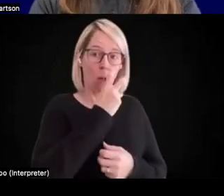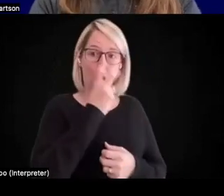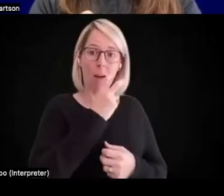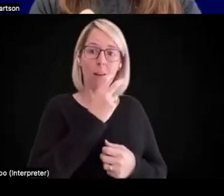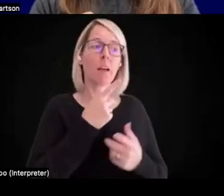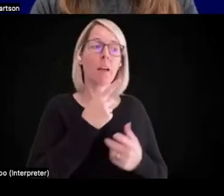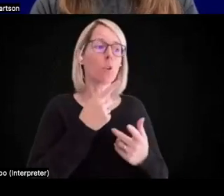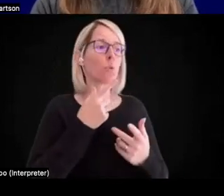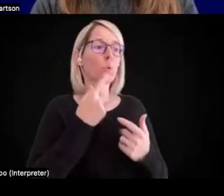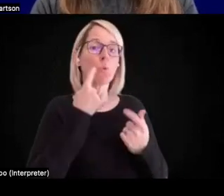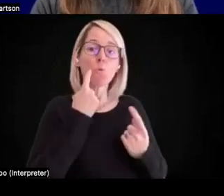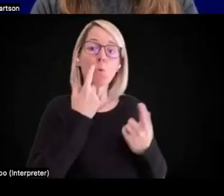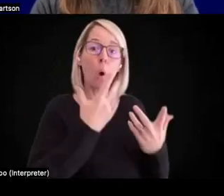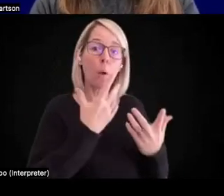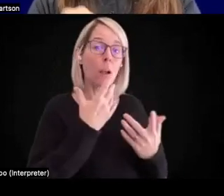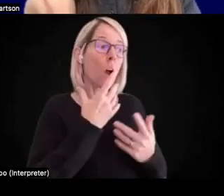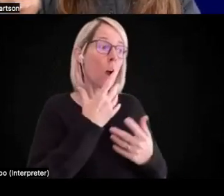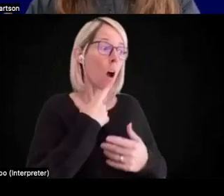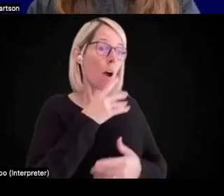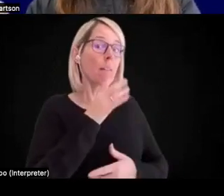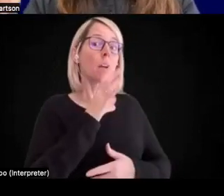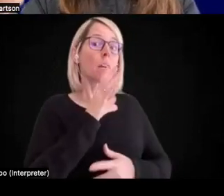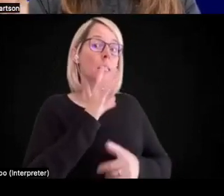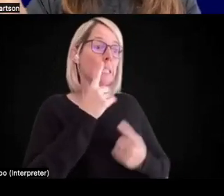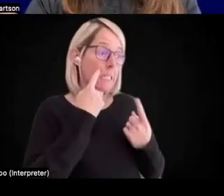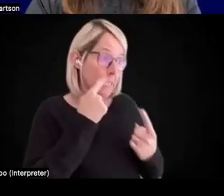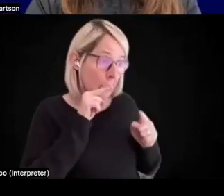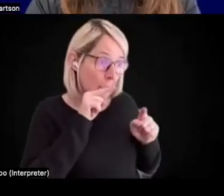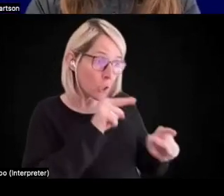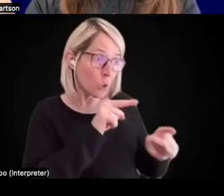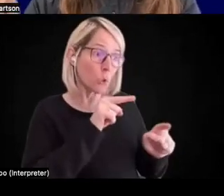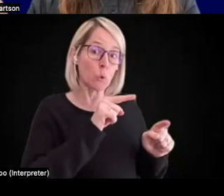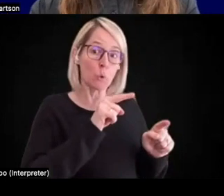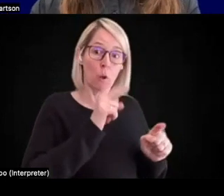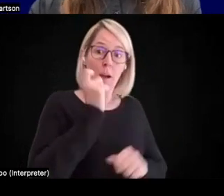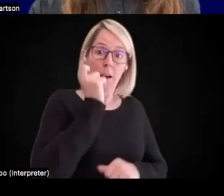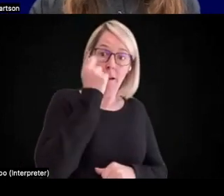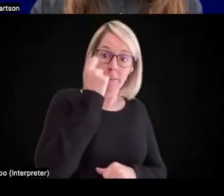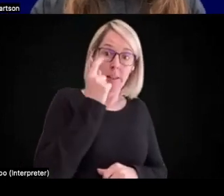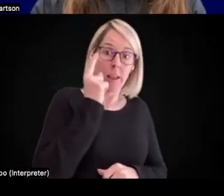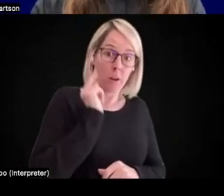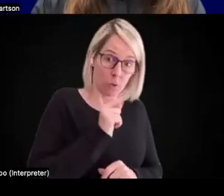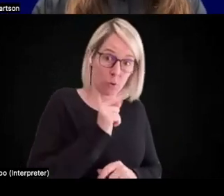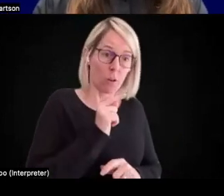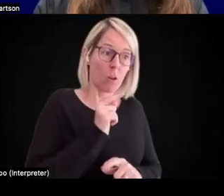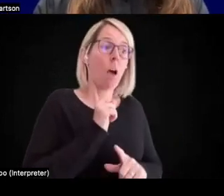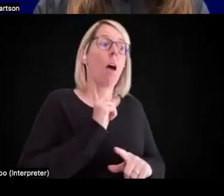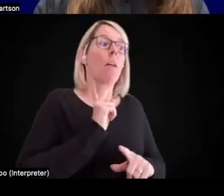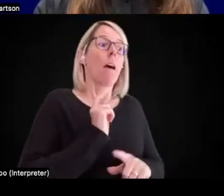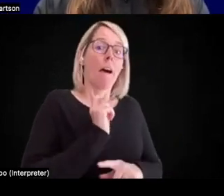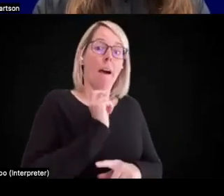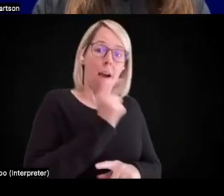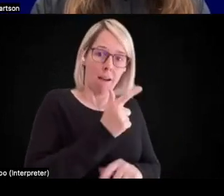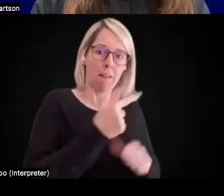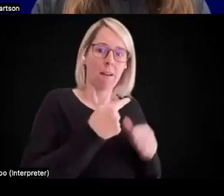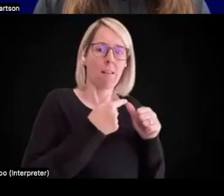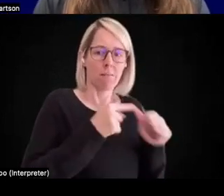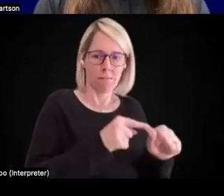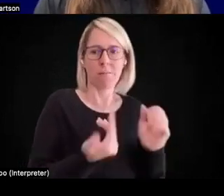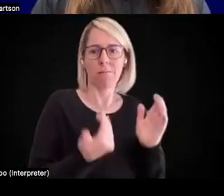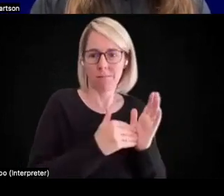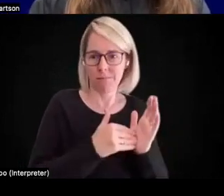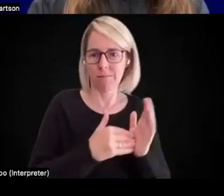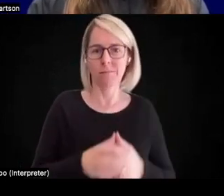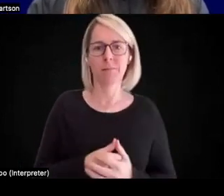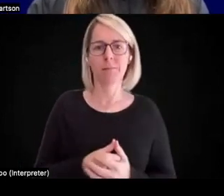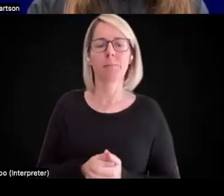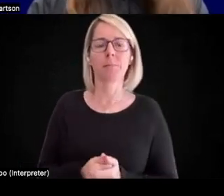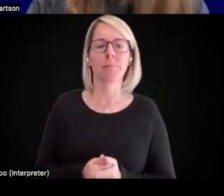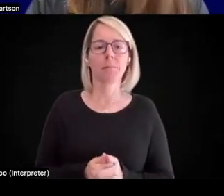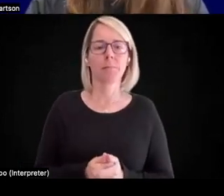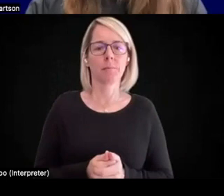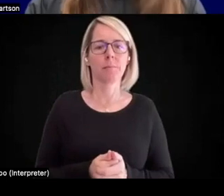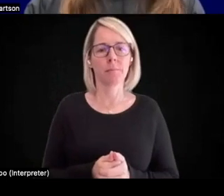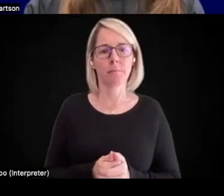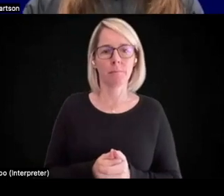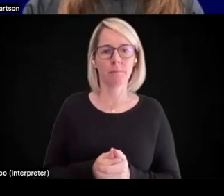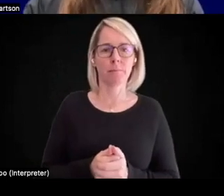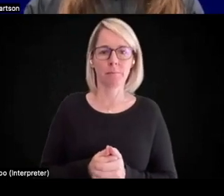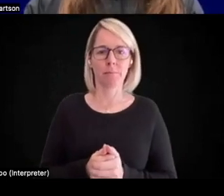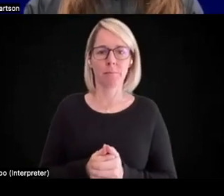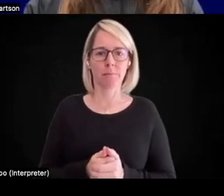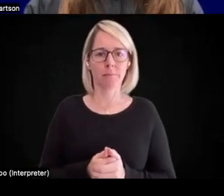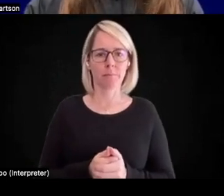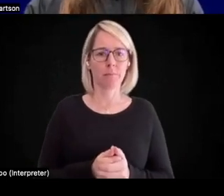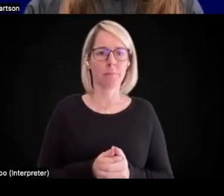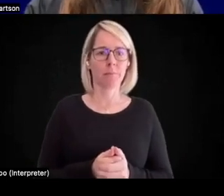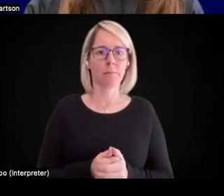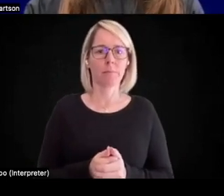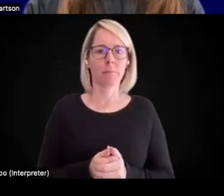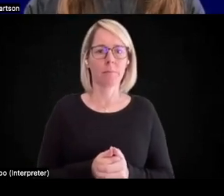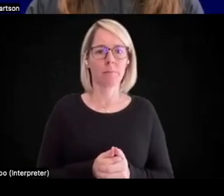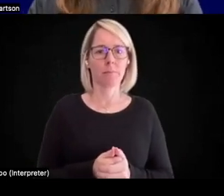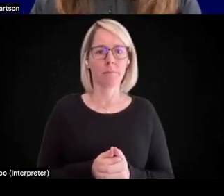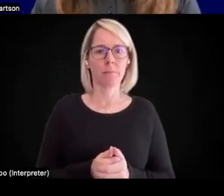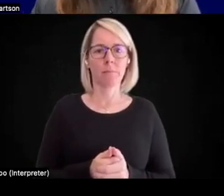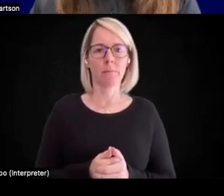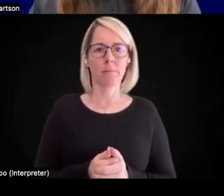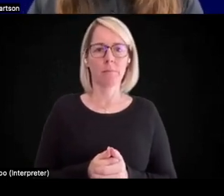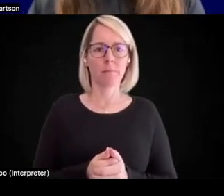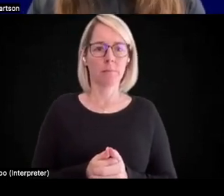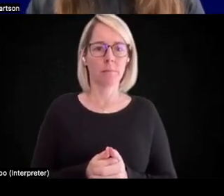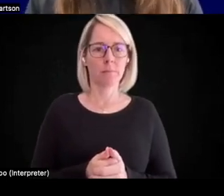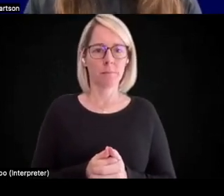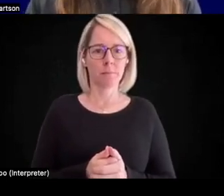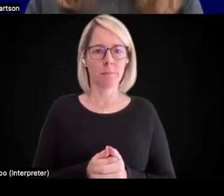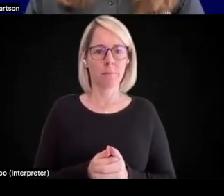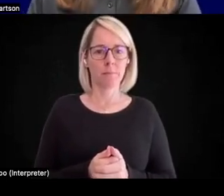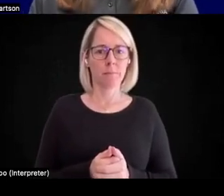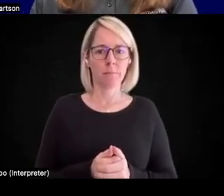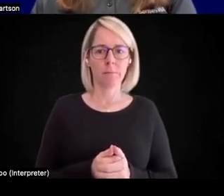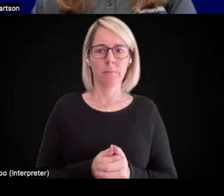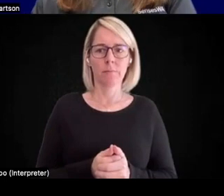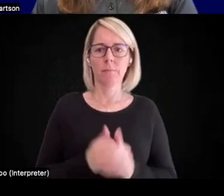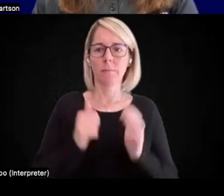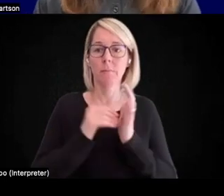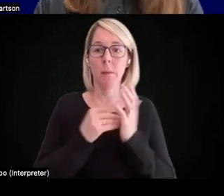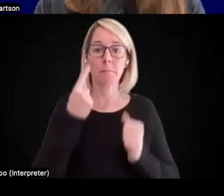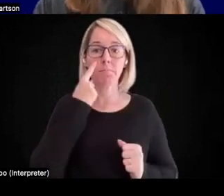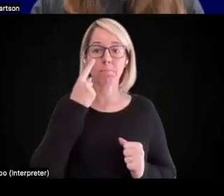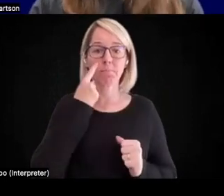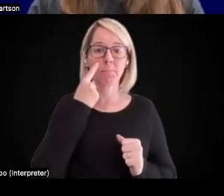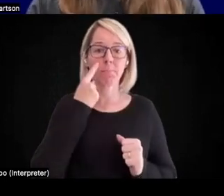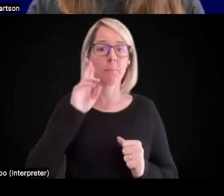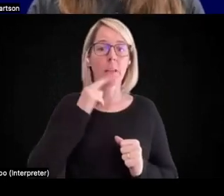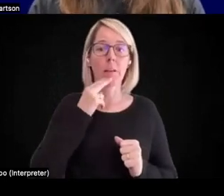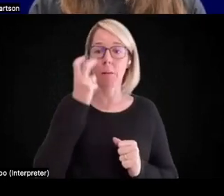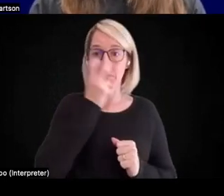We need to receive before we respond. Let's look at some deafblind receiving. This